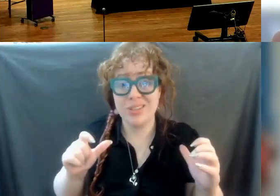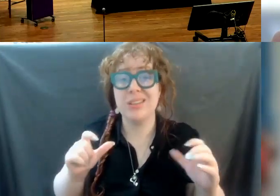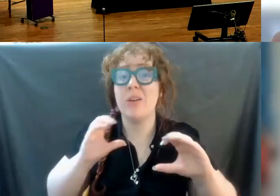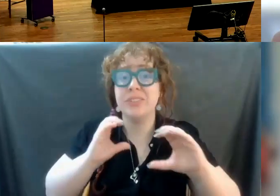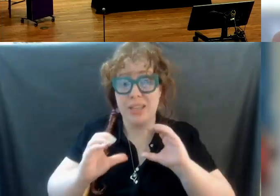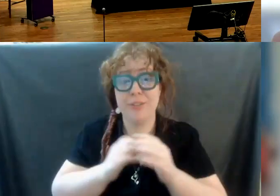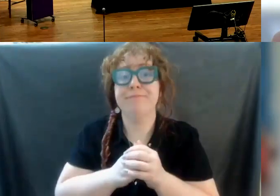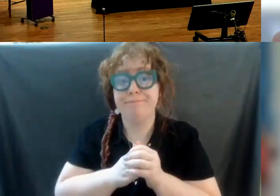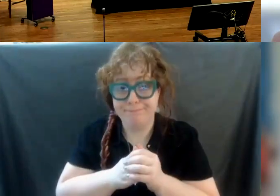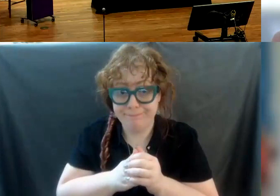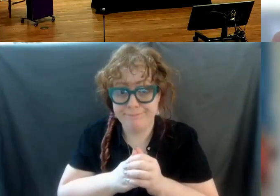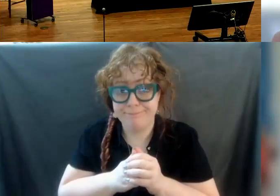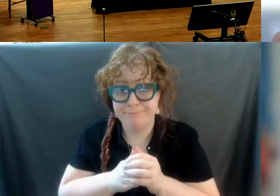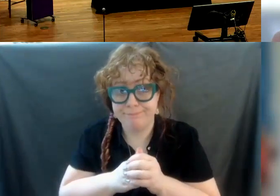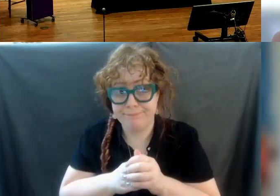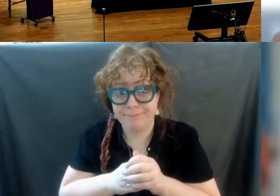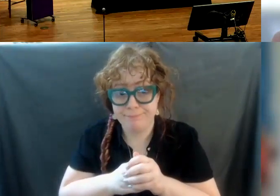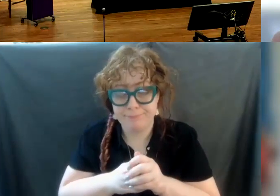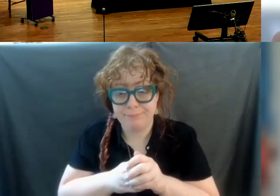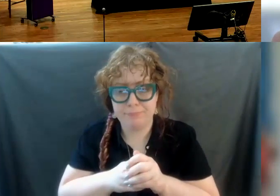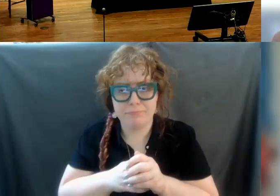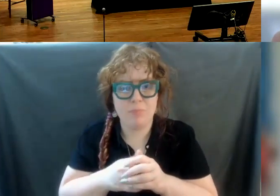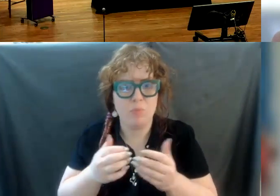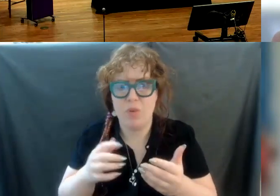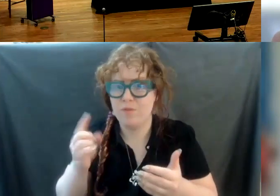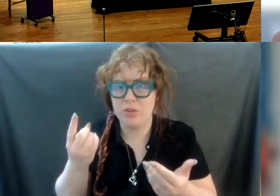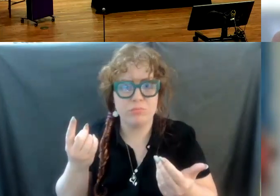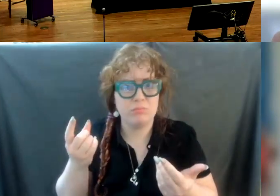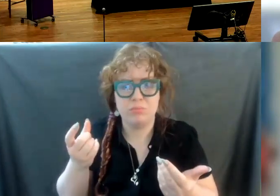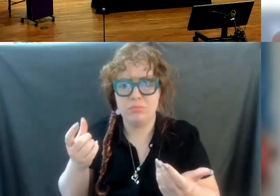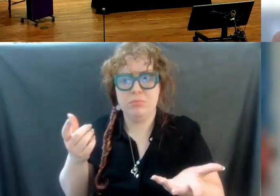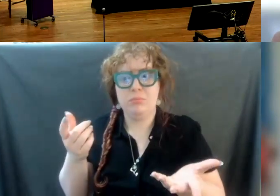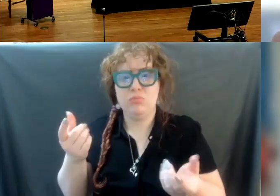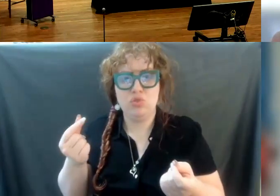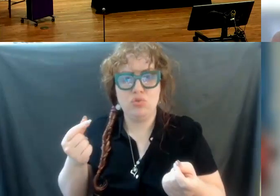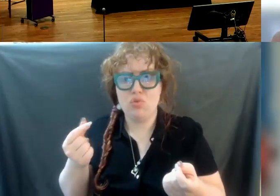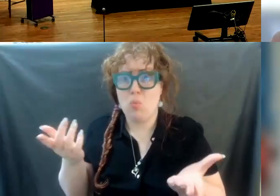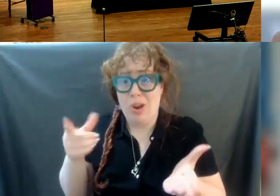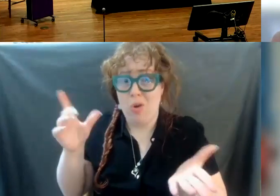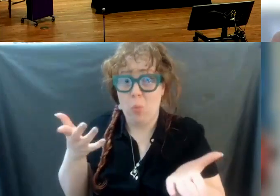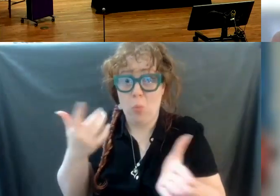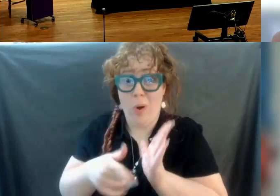to pretty much understand what their needs are and just, you know, just work on effecting that change.